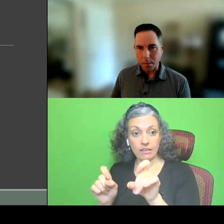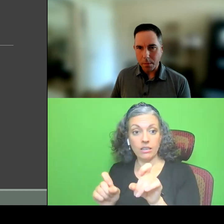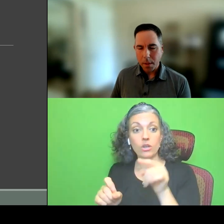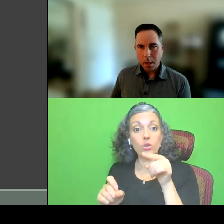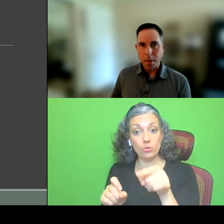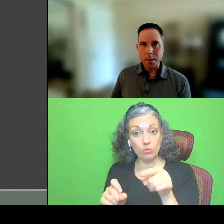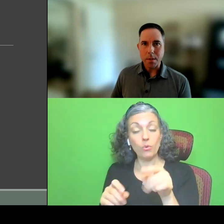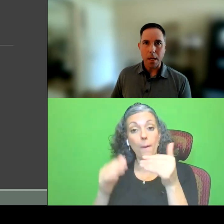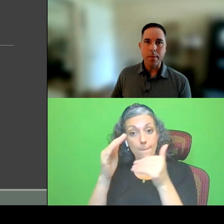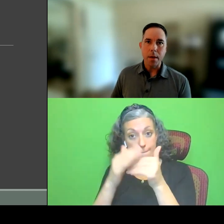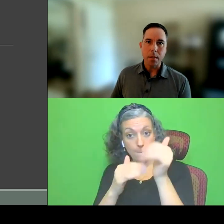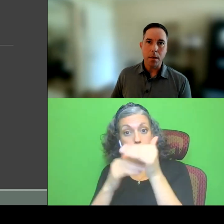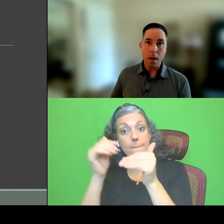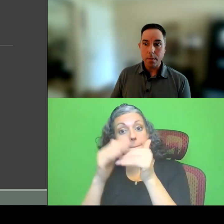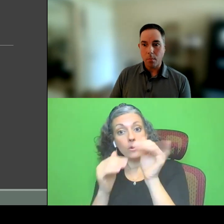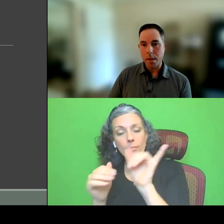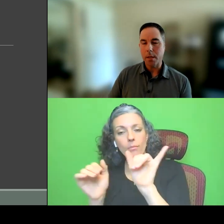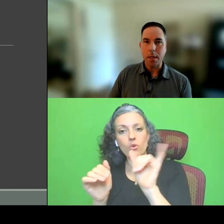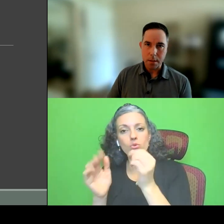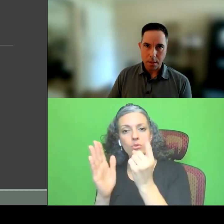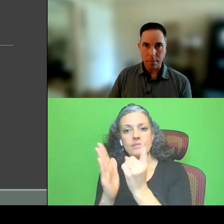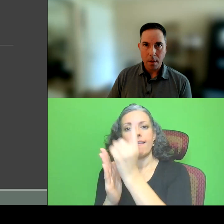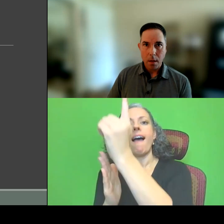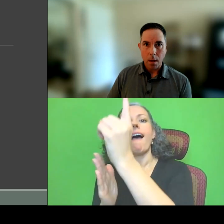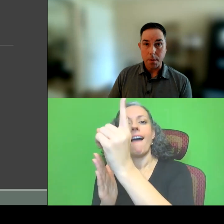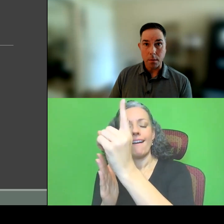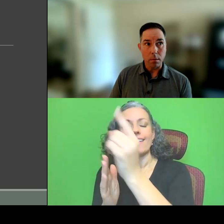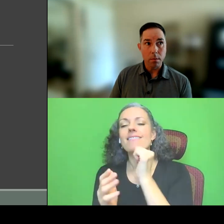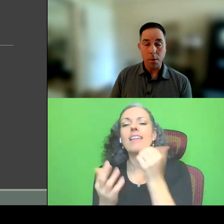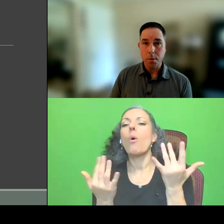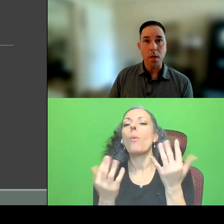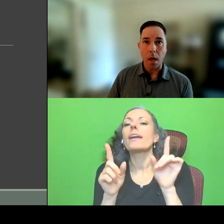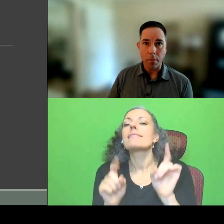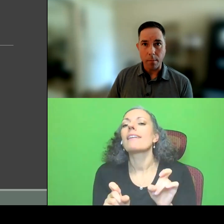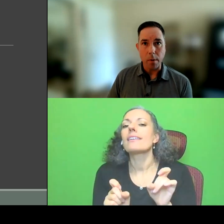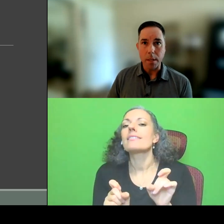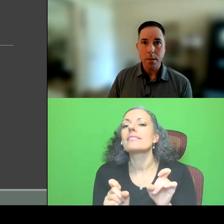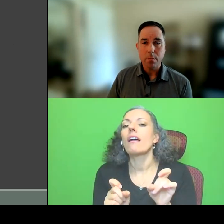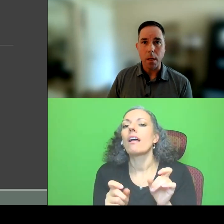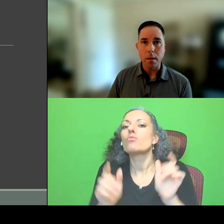build, but as you design, not waiting to test stuff until we are two weeks out from the release, right?